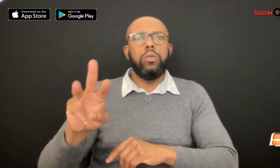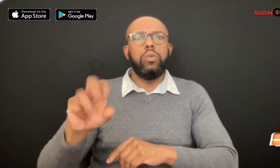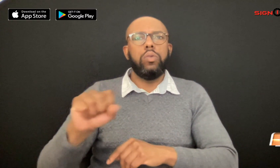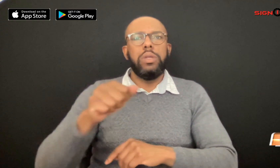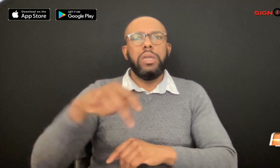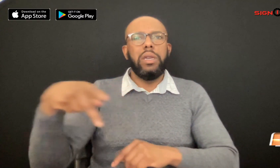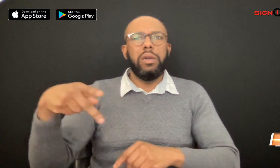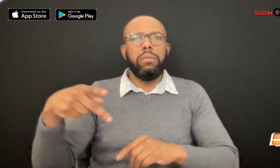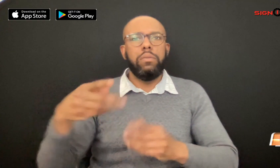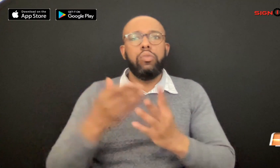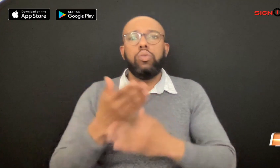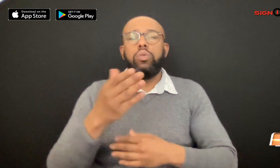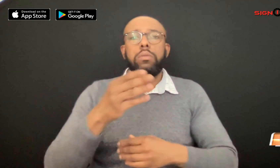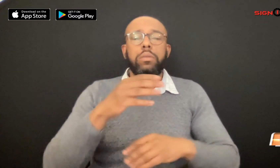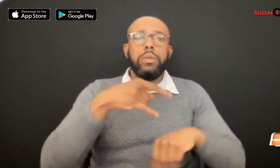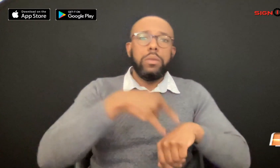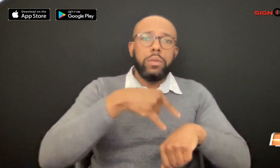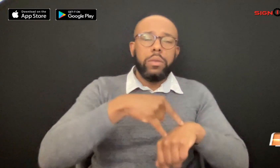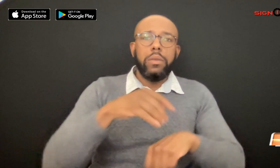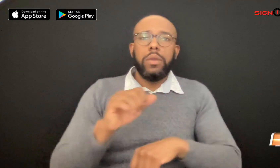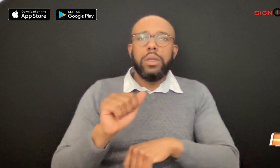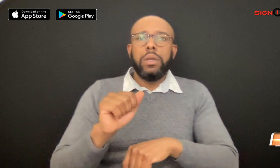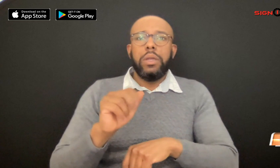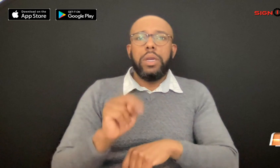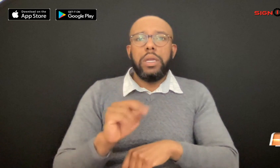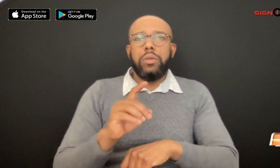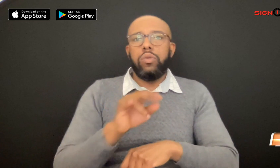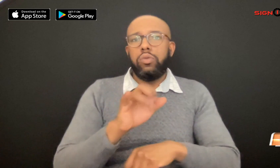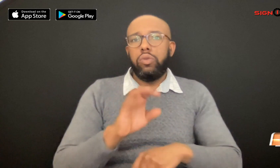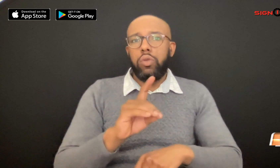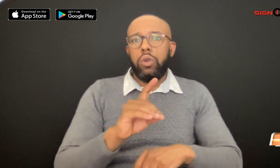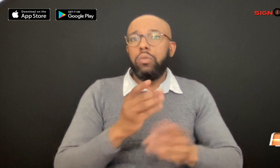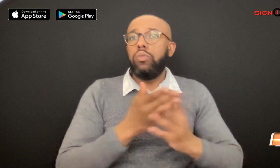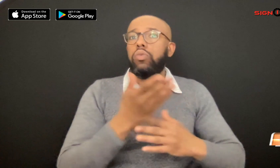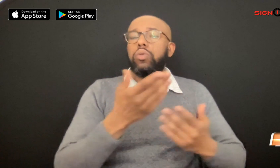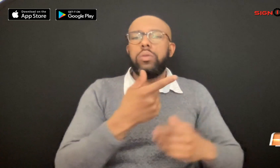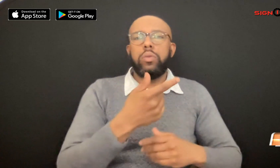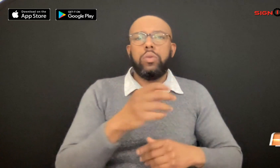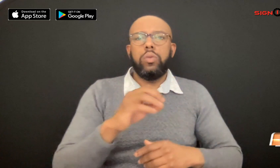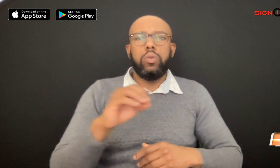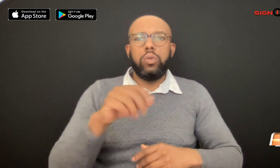You can download the Sound One news app by heading to the app store or Google Play Store on your smartphone.